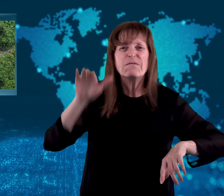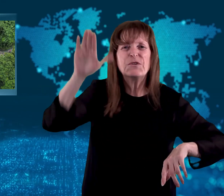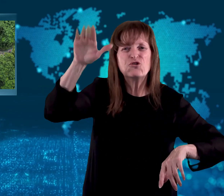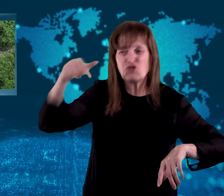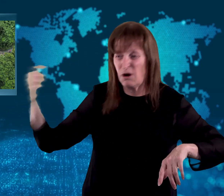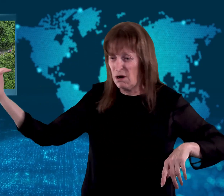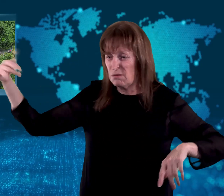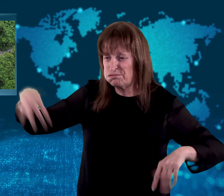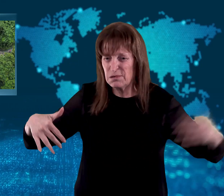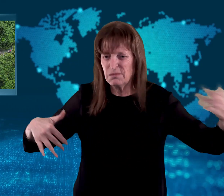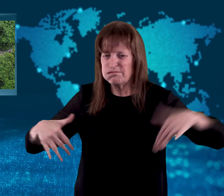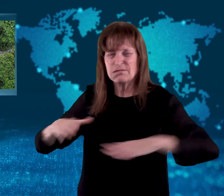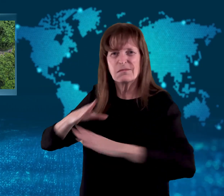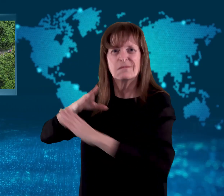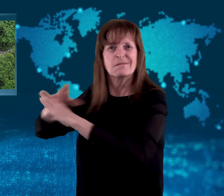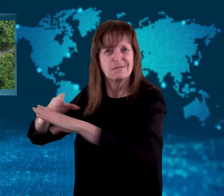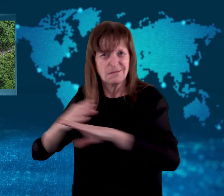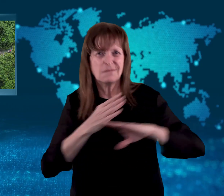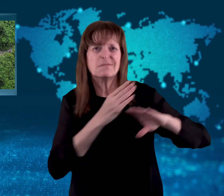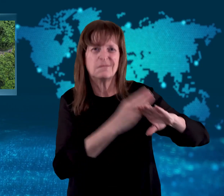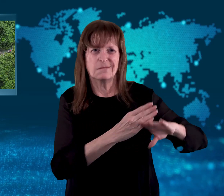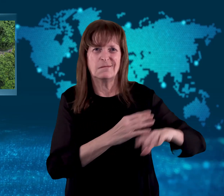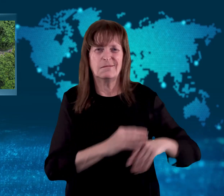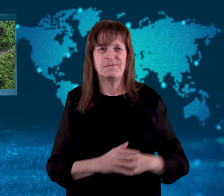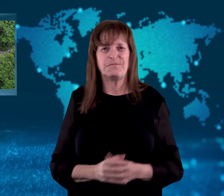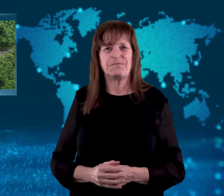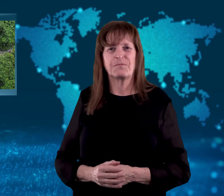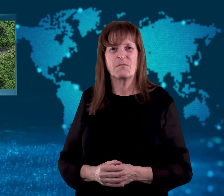tragedies in the future.